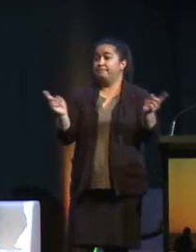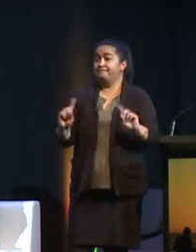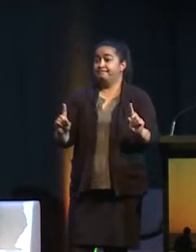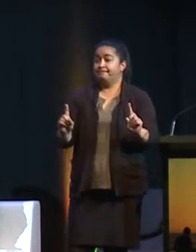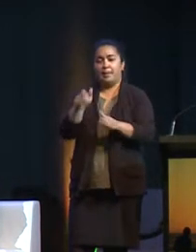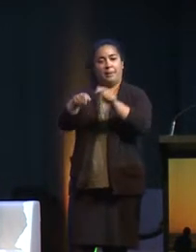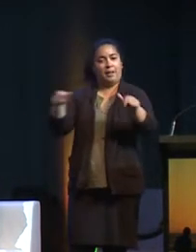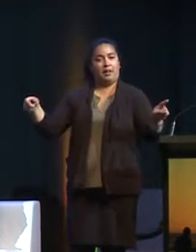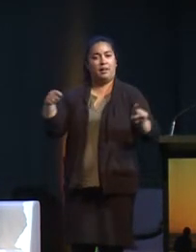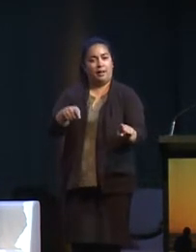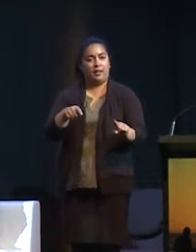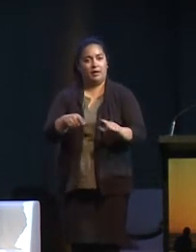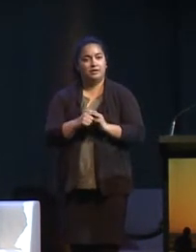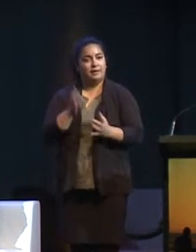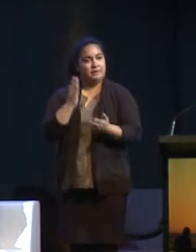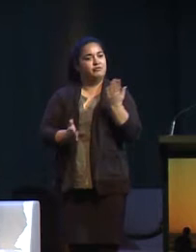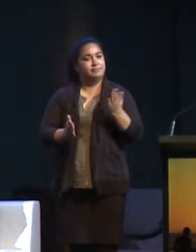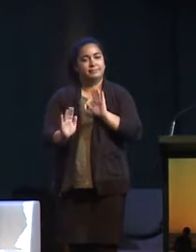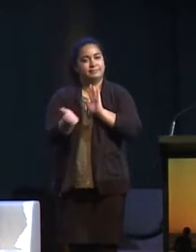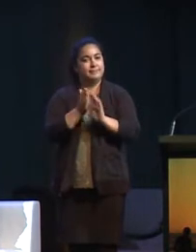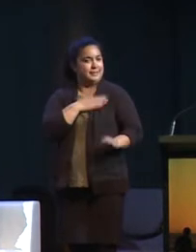that's dear to your heart Jen, so do you want to tell us about the people and talent side